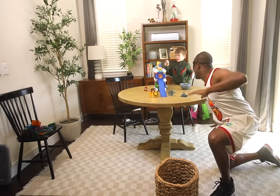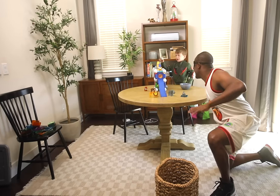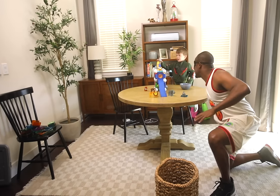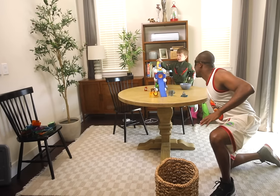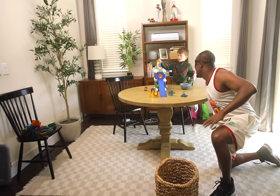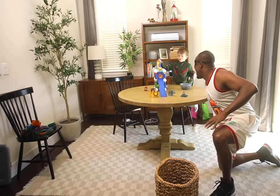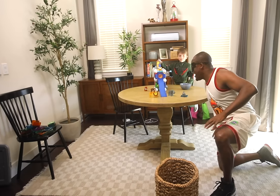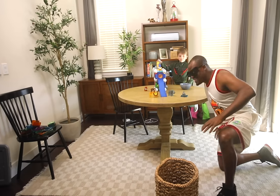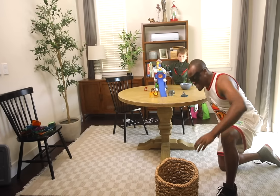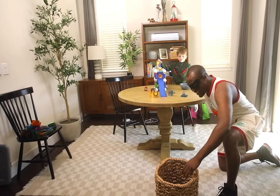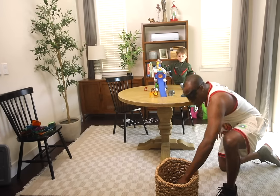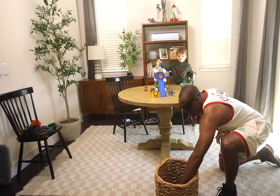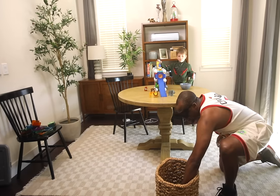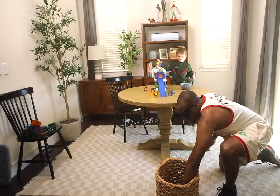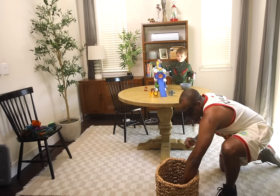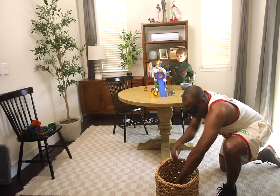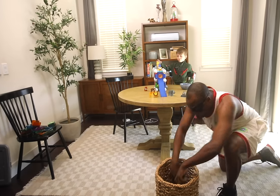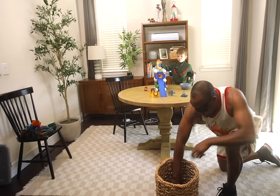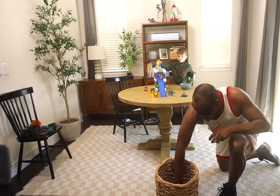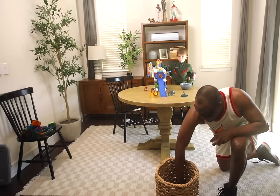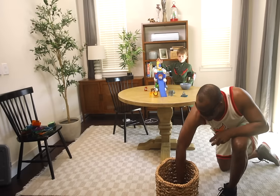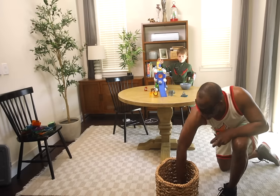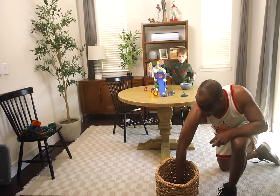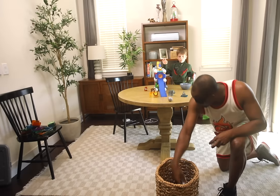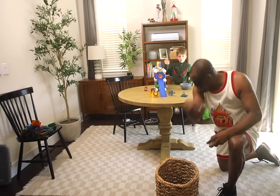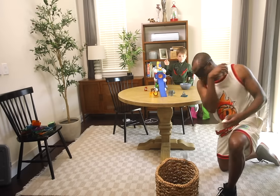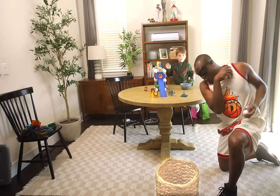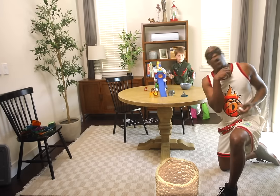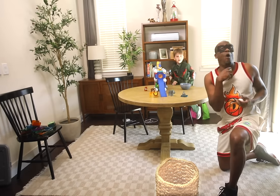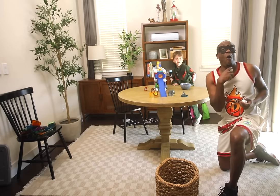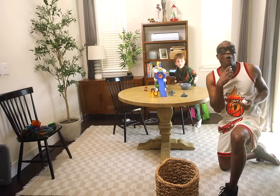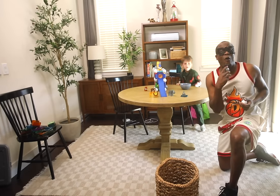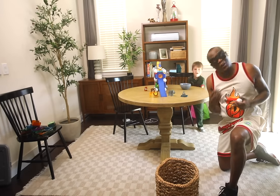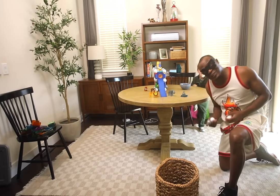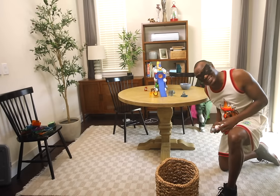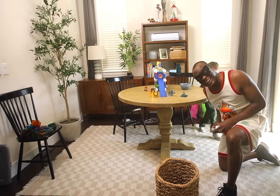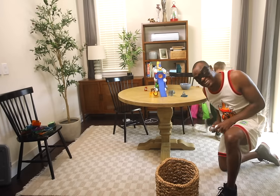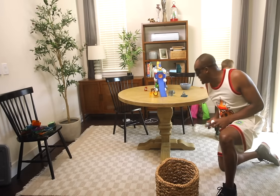Wes, I say we try to do Whoa! Oh, it almost got me!